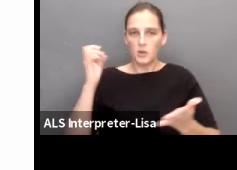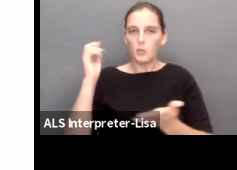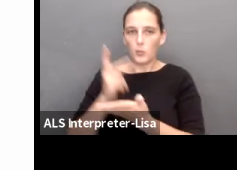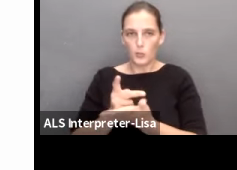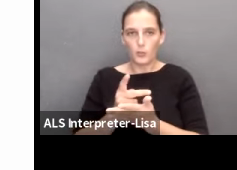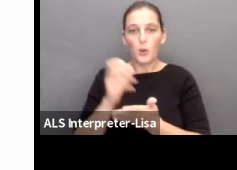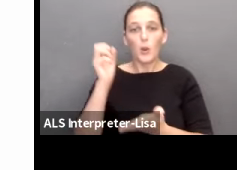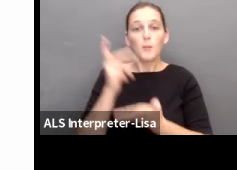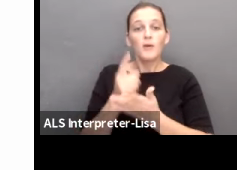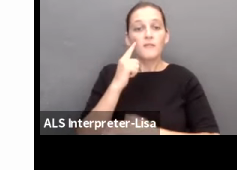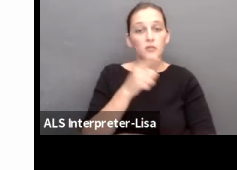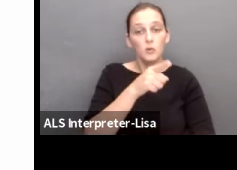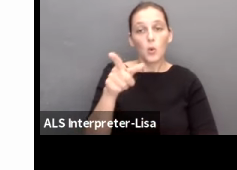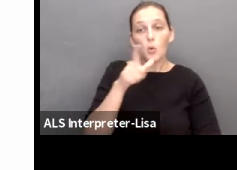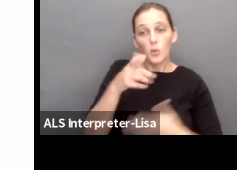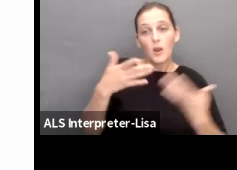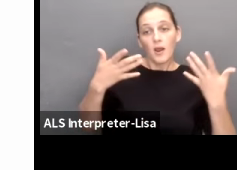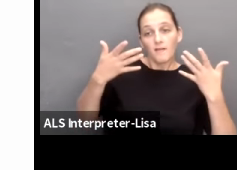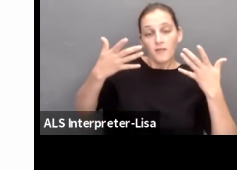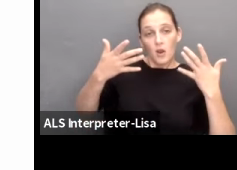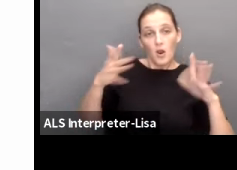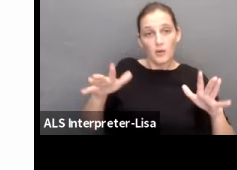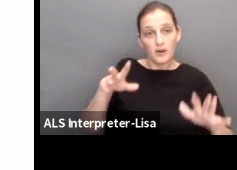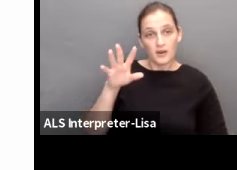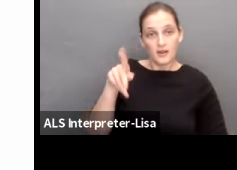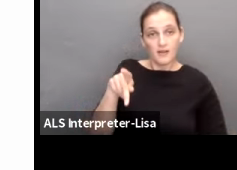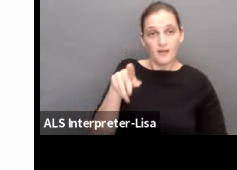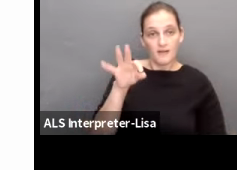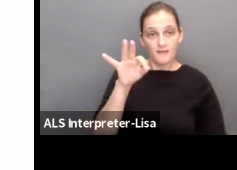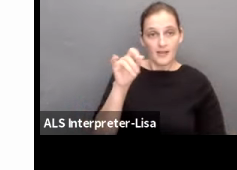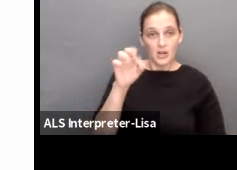have completed their Pfizer boost or their Pfizer series so that's two shots 21 days